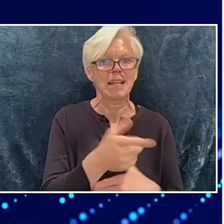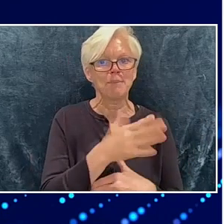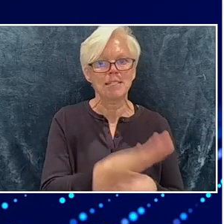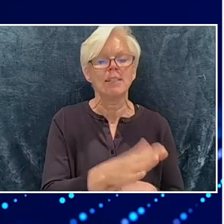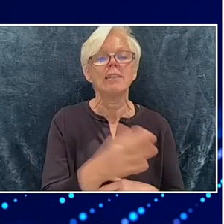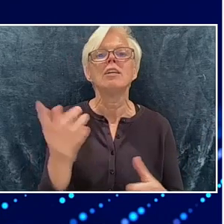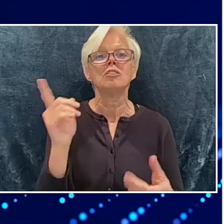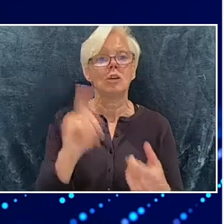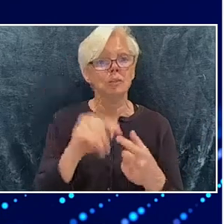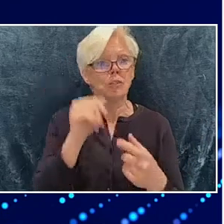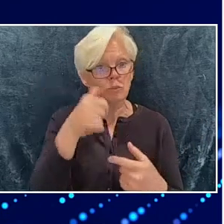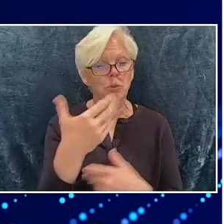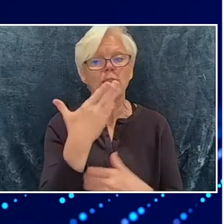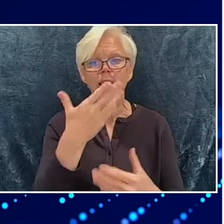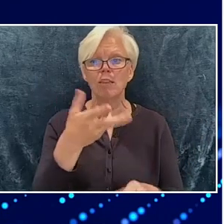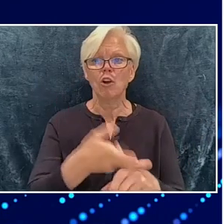hard work today. And we will see you tomorrow.